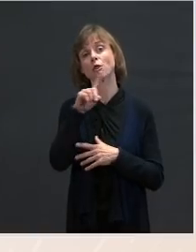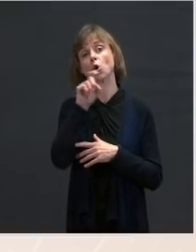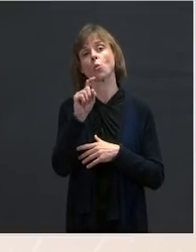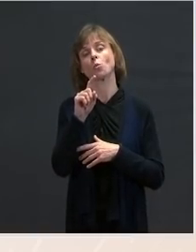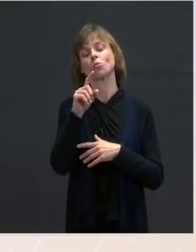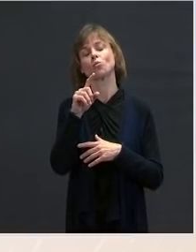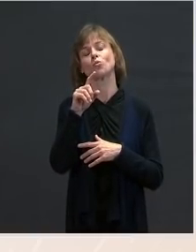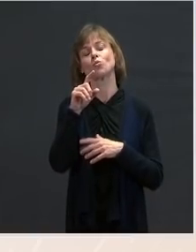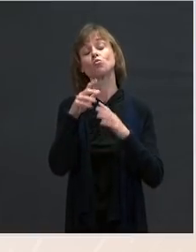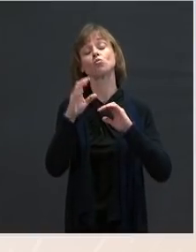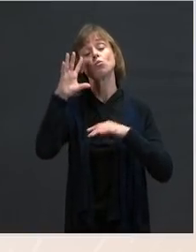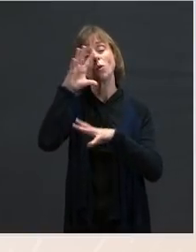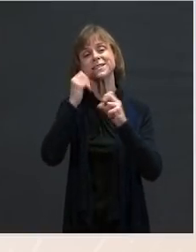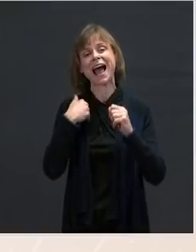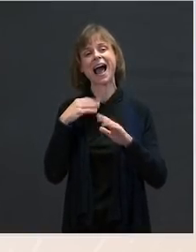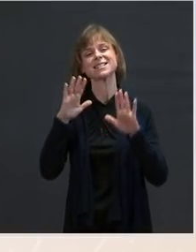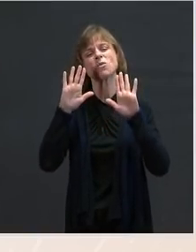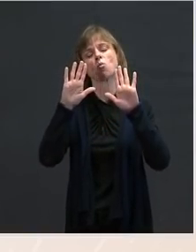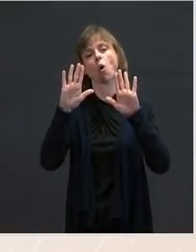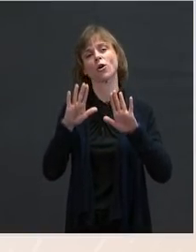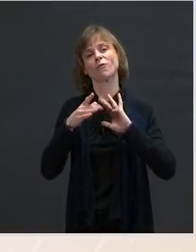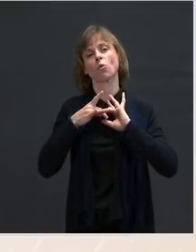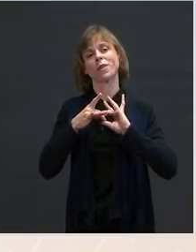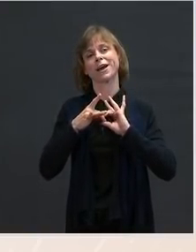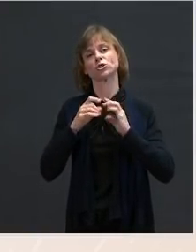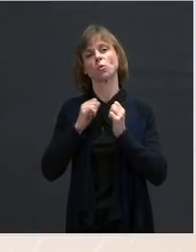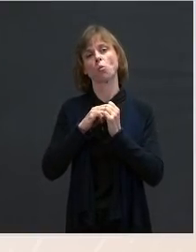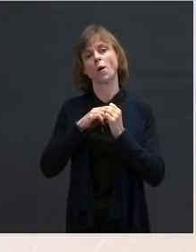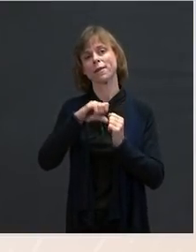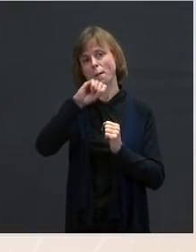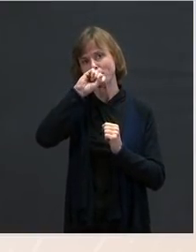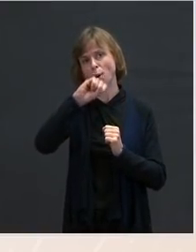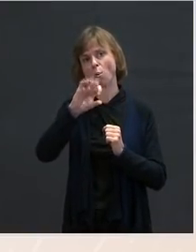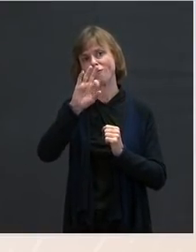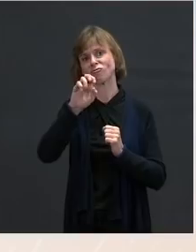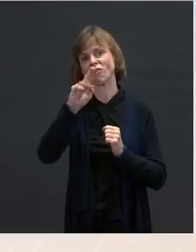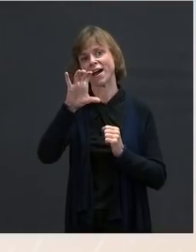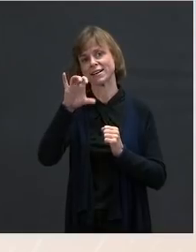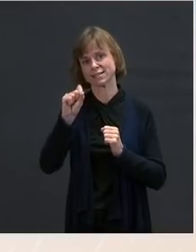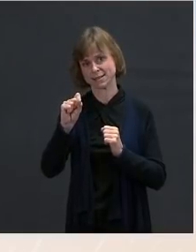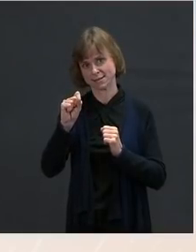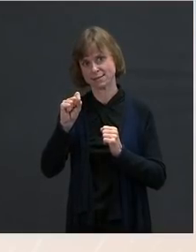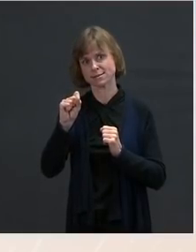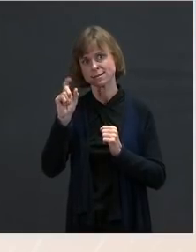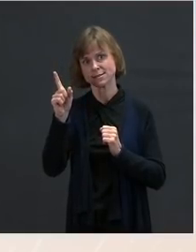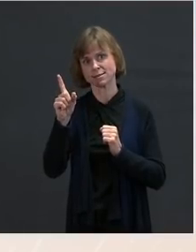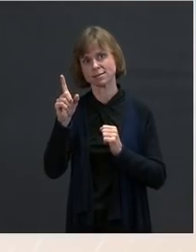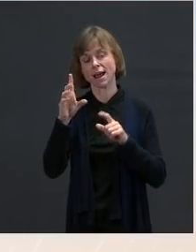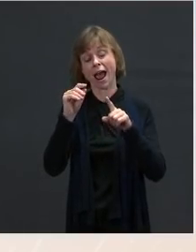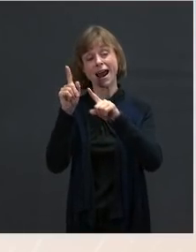who also has had considerable outreach with Iran. He greeted President Rouhani.